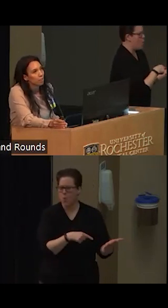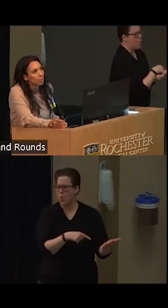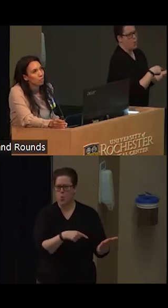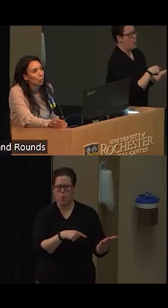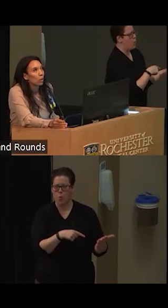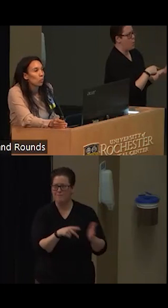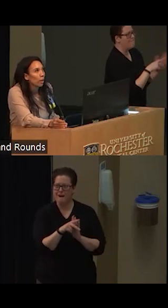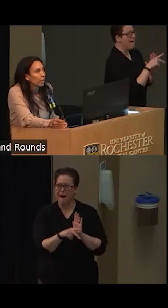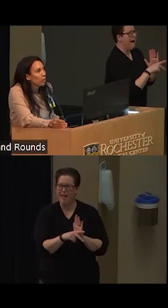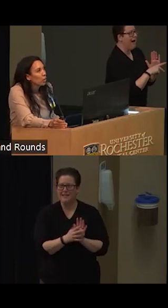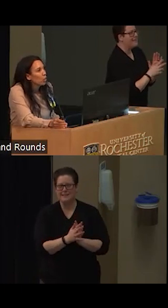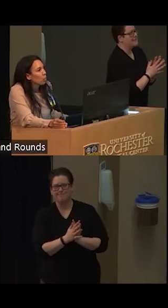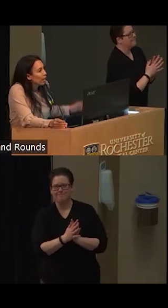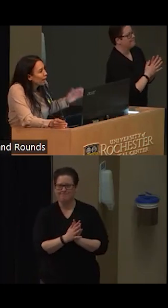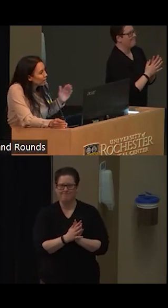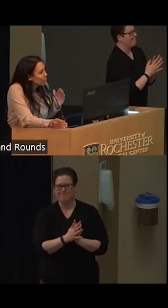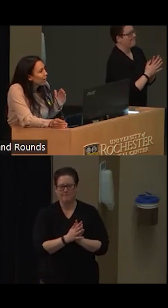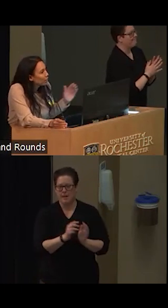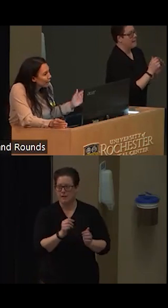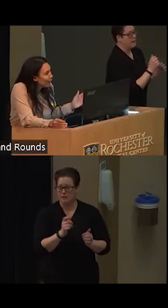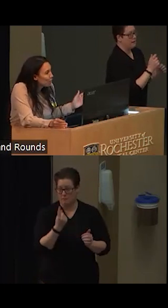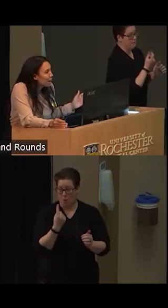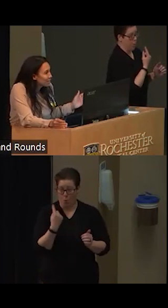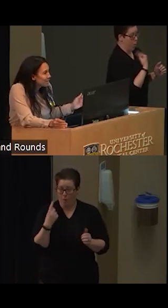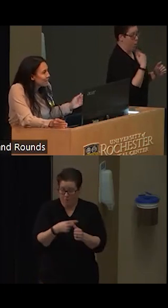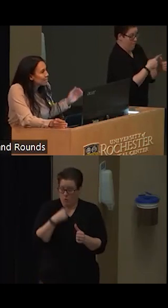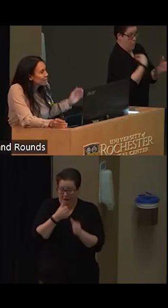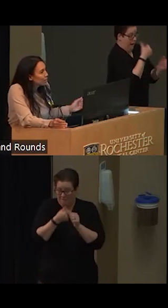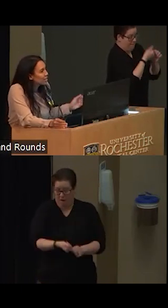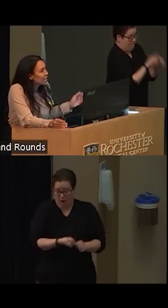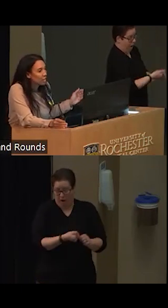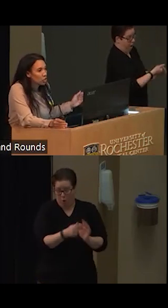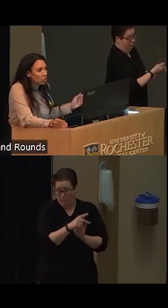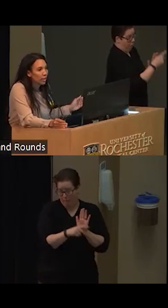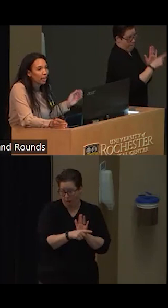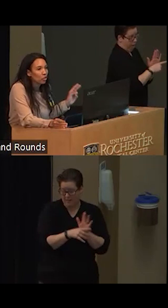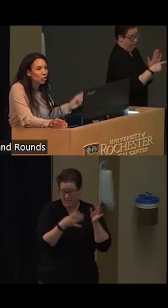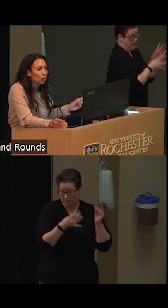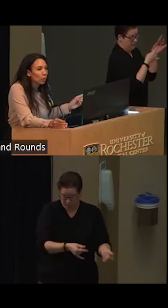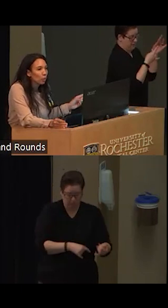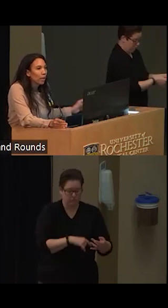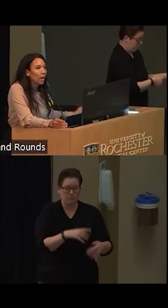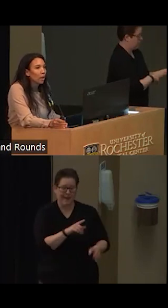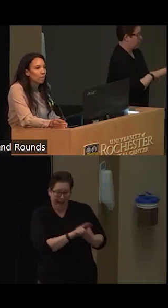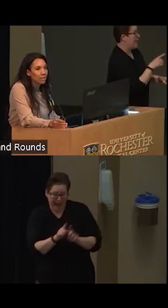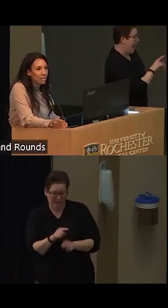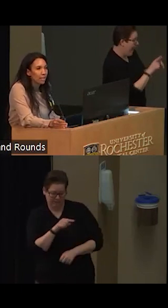um well one we're not following our policies as seamless as they should into our policies